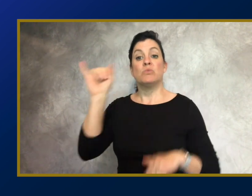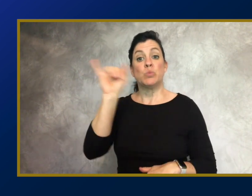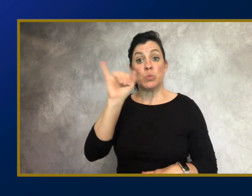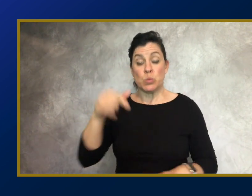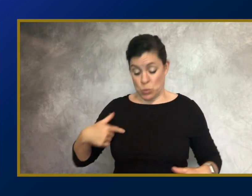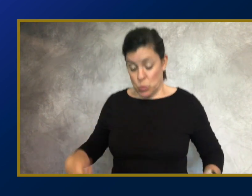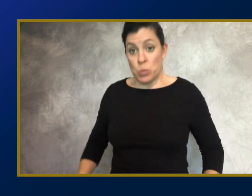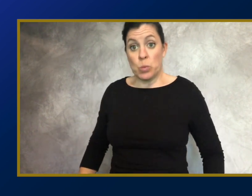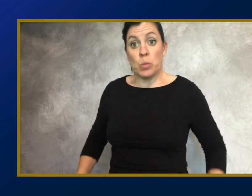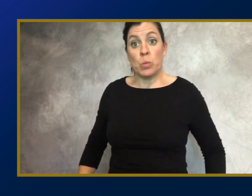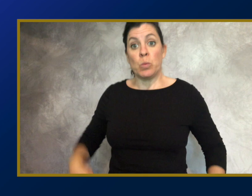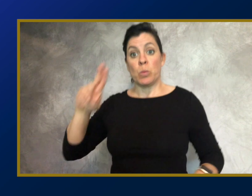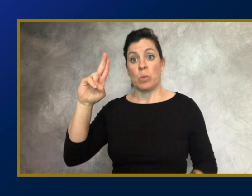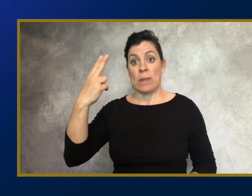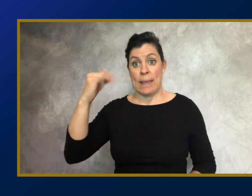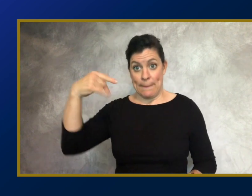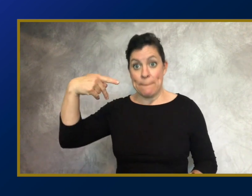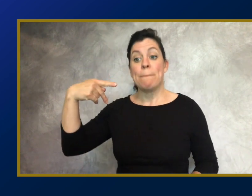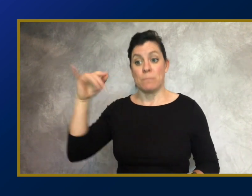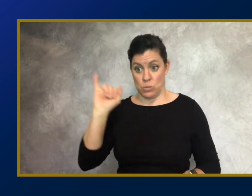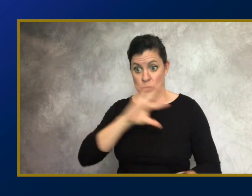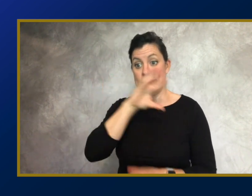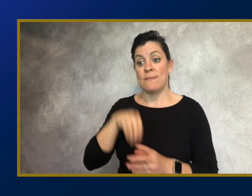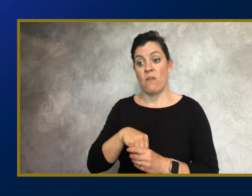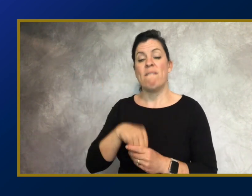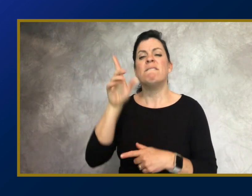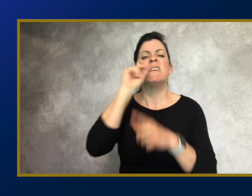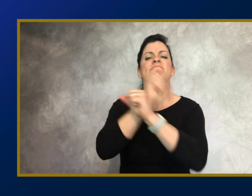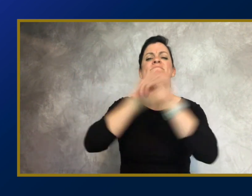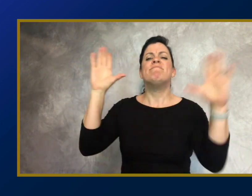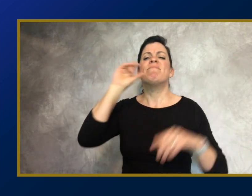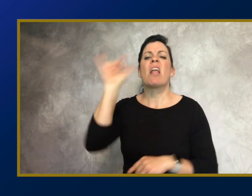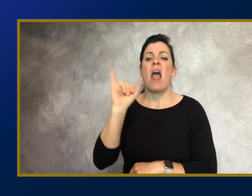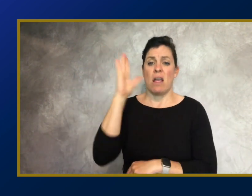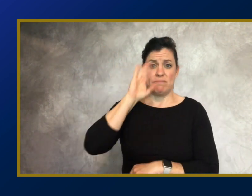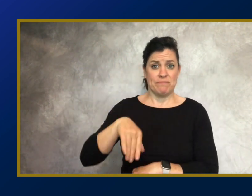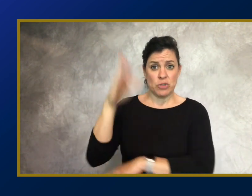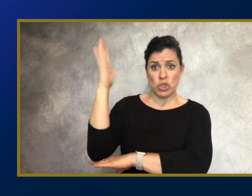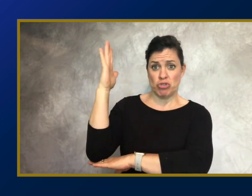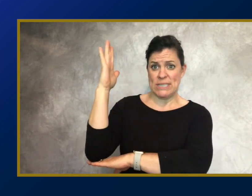You can think about your core like a tree. The trunk of a tree is very very strong, very centered